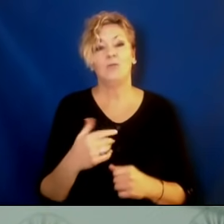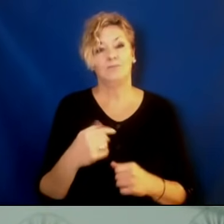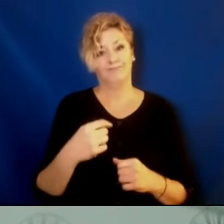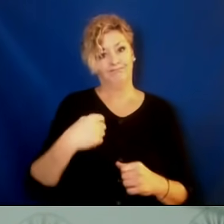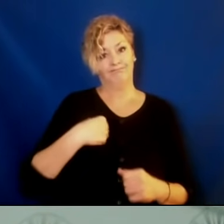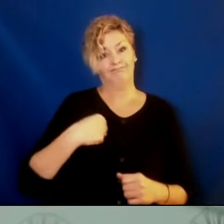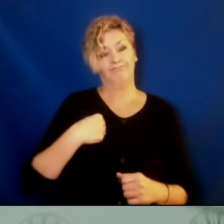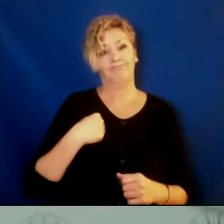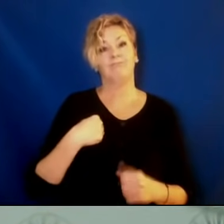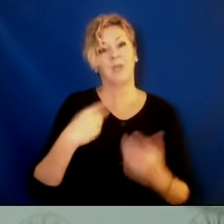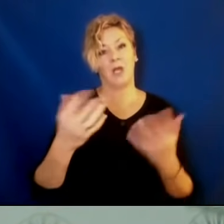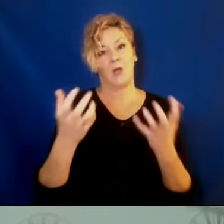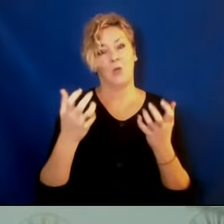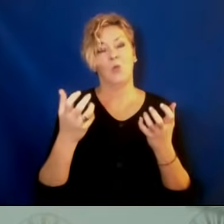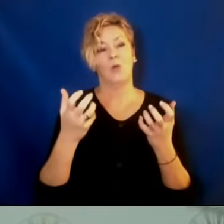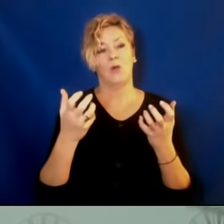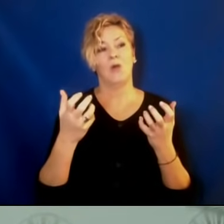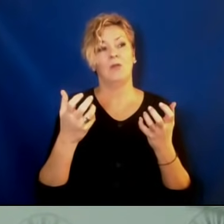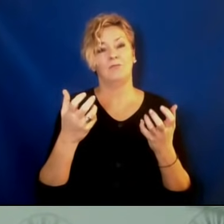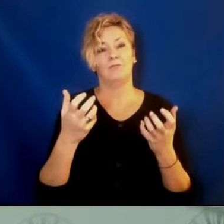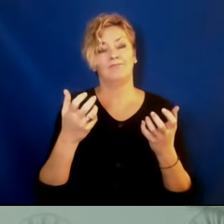And we continue, we need to continue to live well